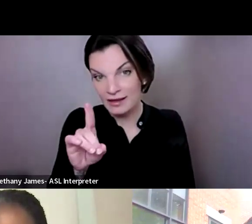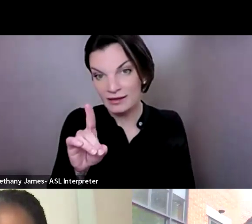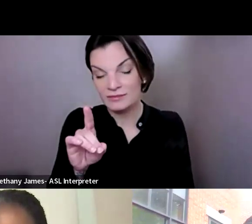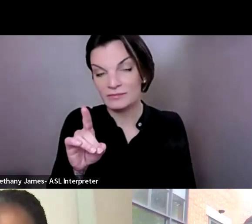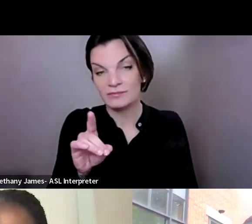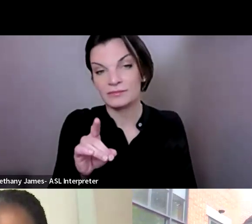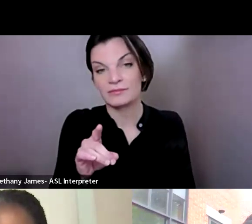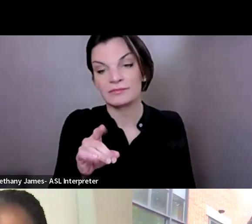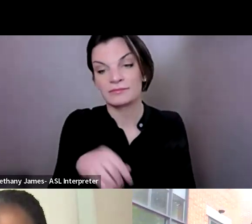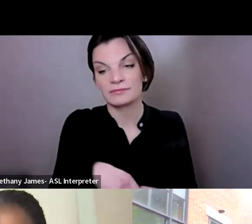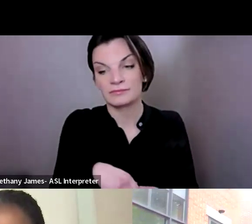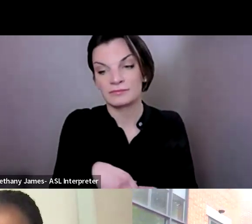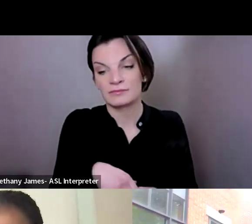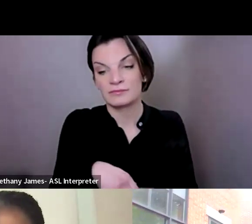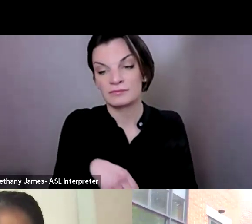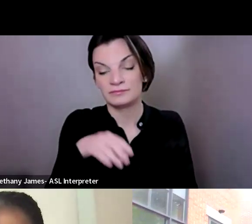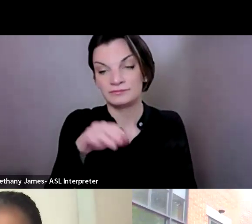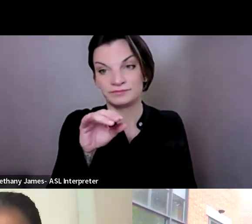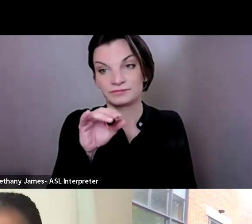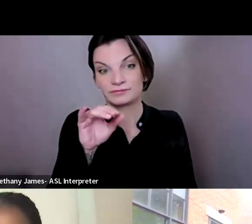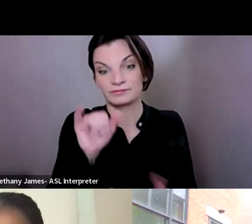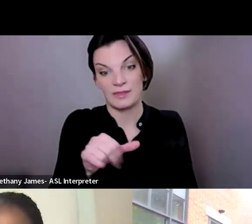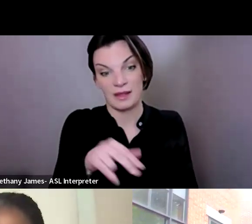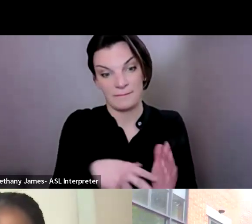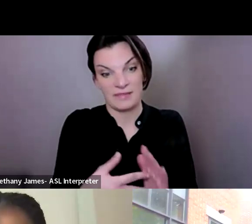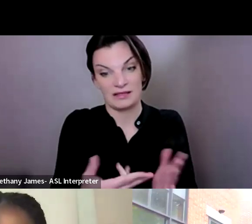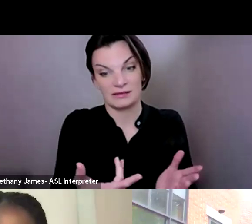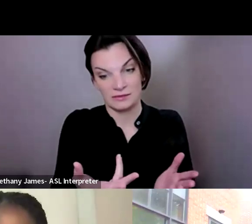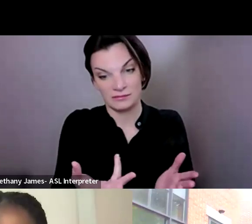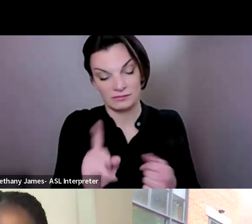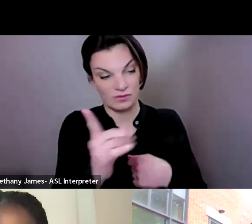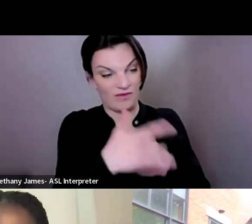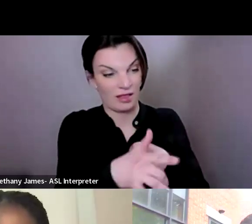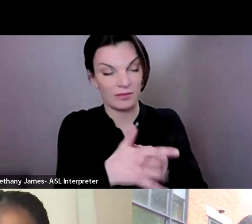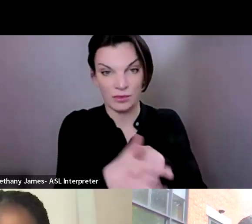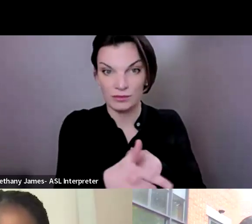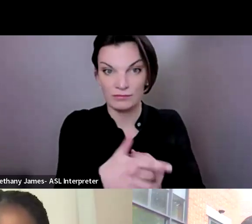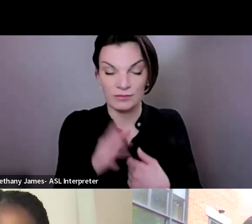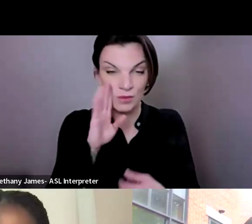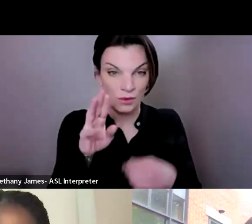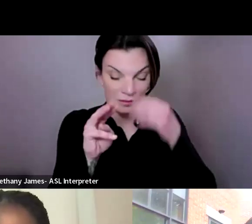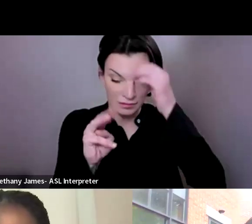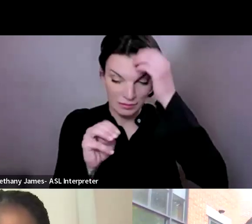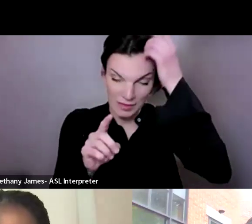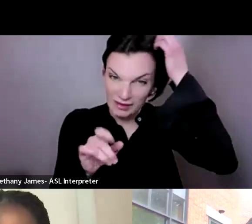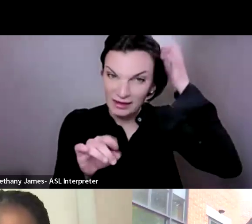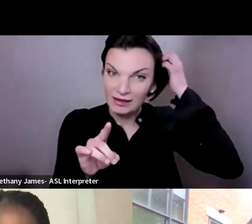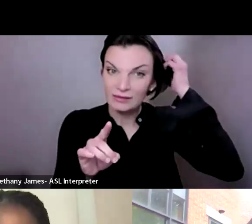rural communities which speaks to availability because of the fact that Medicaid only